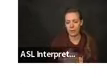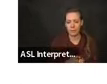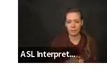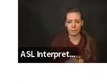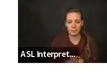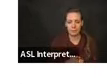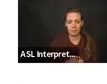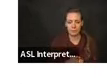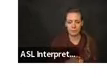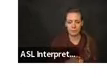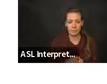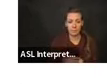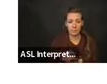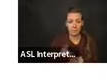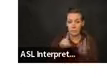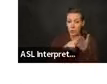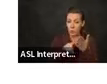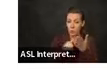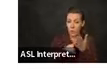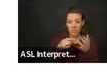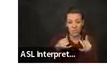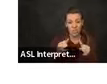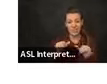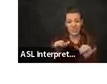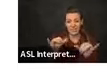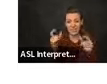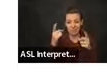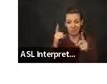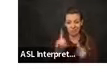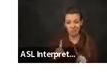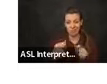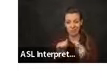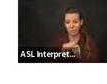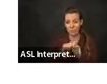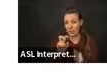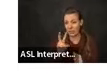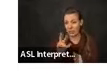While research is still underway about this variant, initial findings suggest